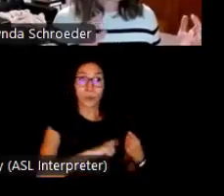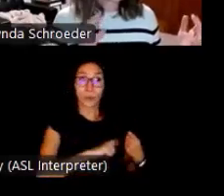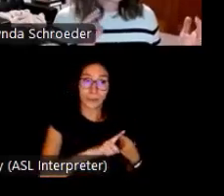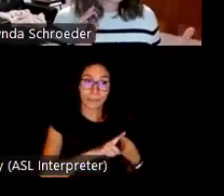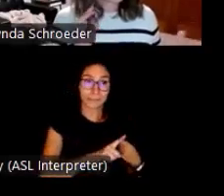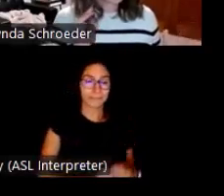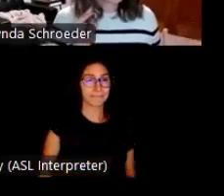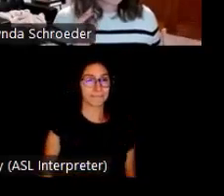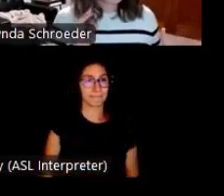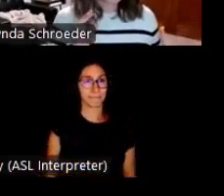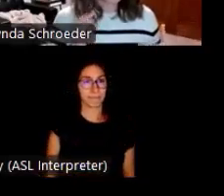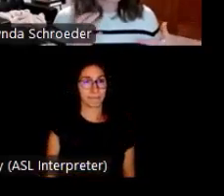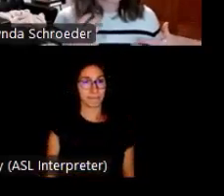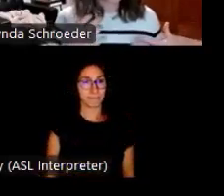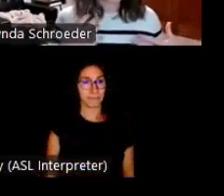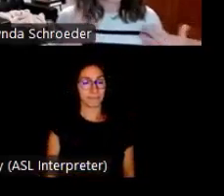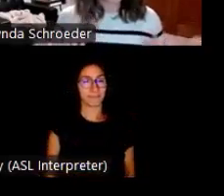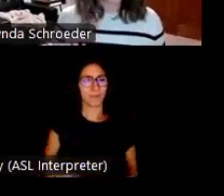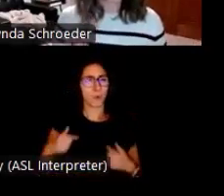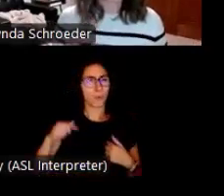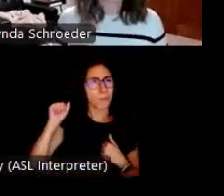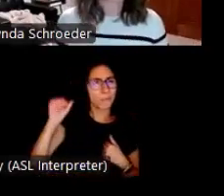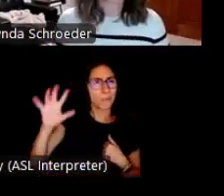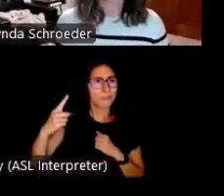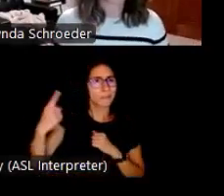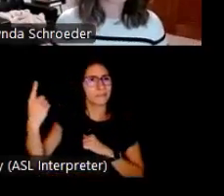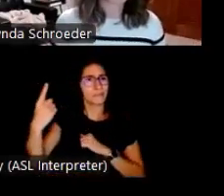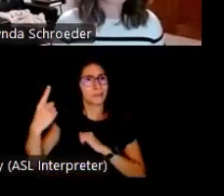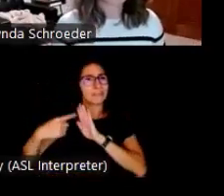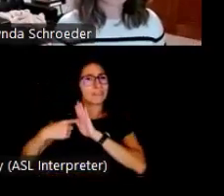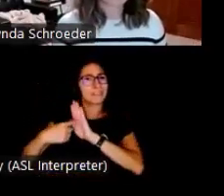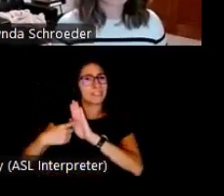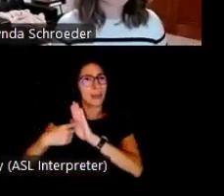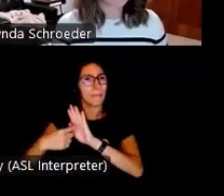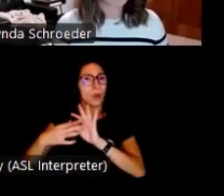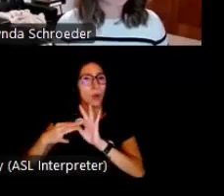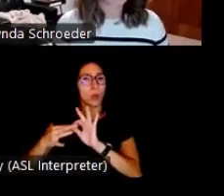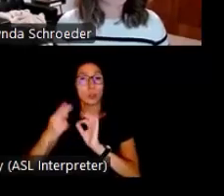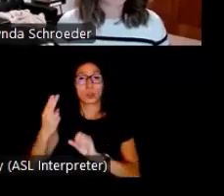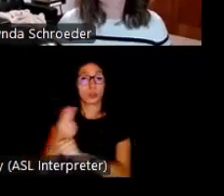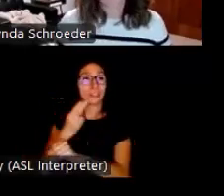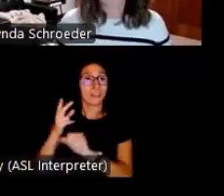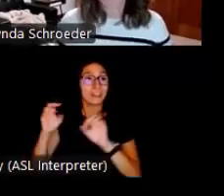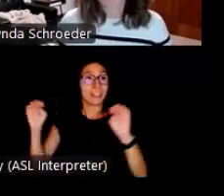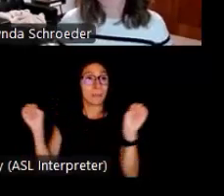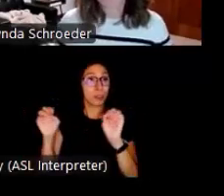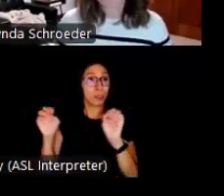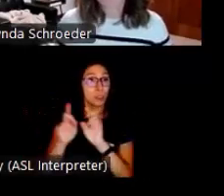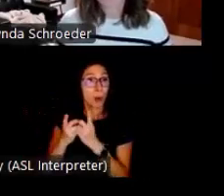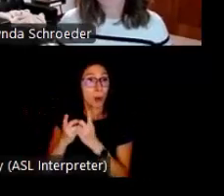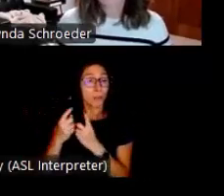I'm going to share an example of a study I was doing on the use of the emergency department for mental health diagnoses.